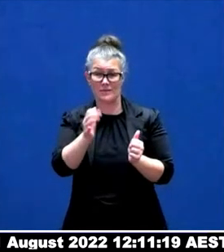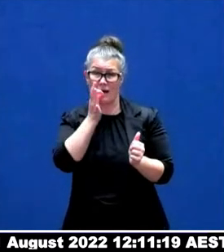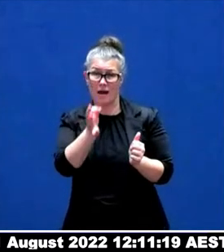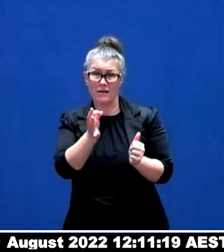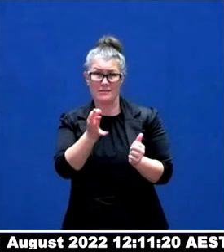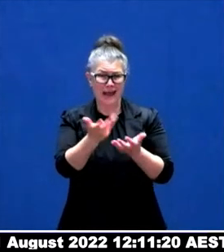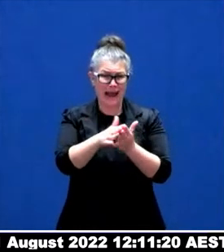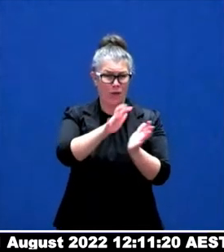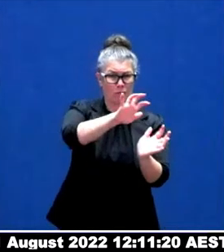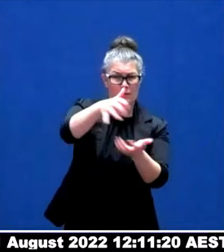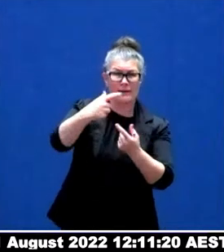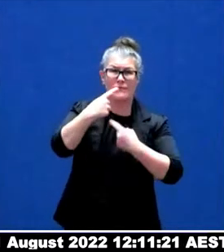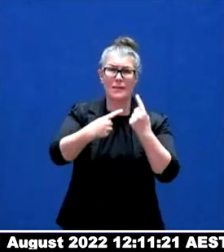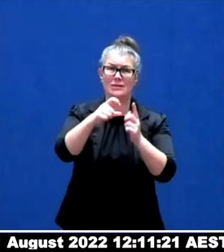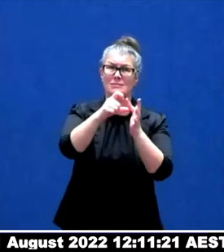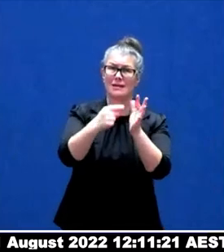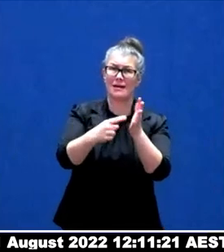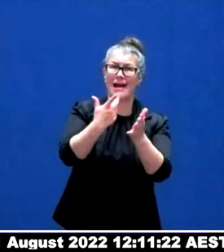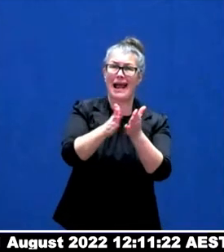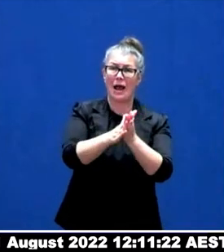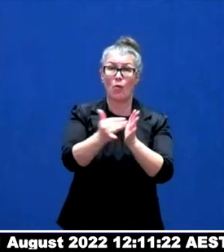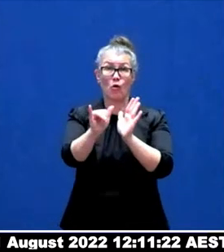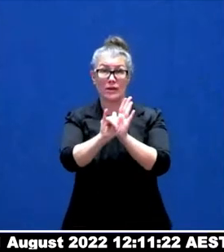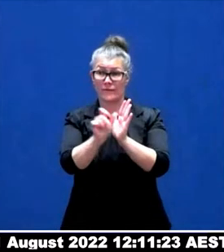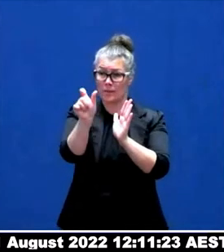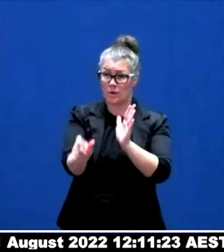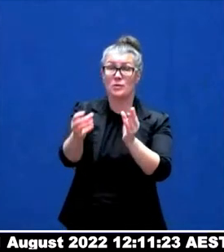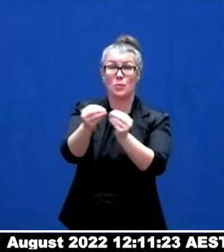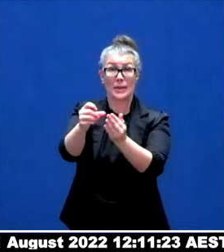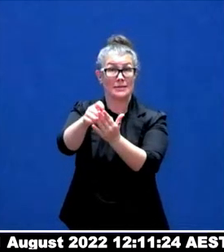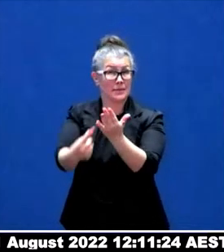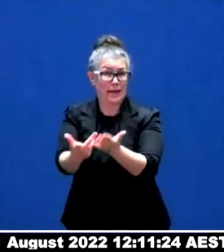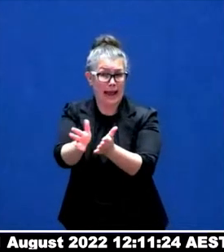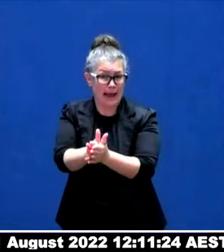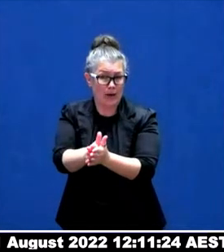information that might identify a person living with disability, and you've told us